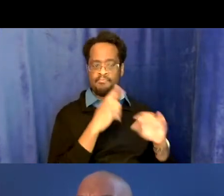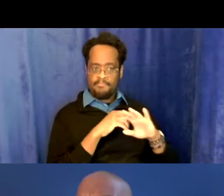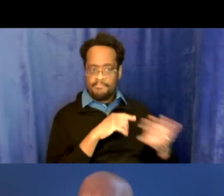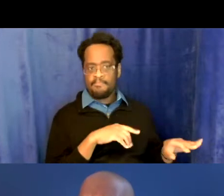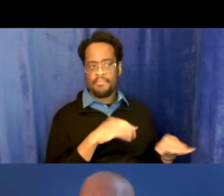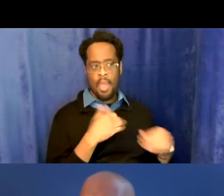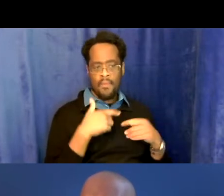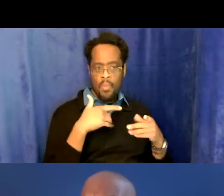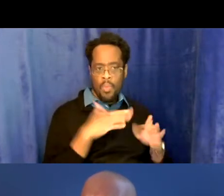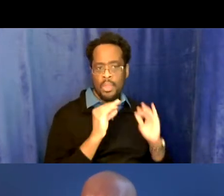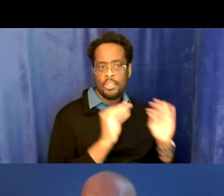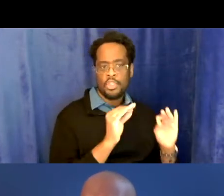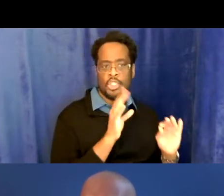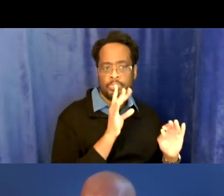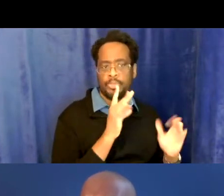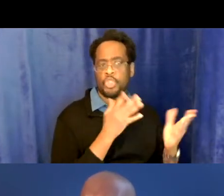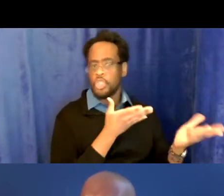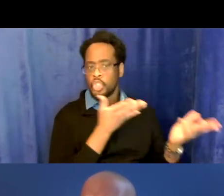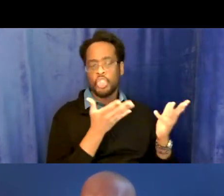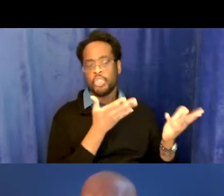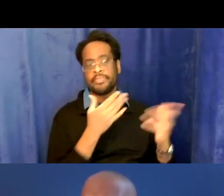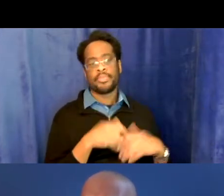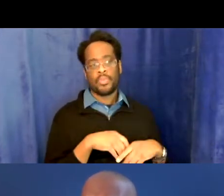"You need to be like hearing people. So that's the way we're going to do it. We're going to